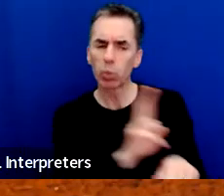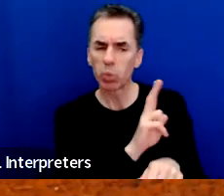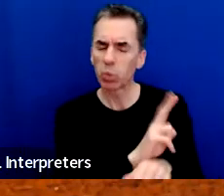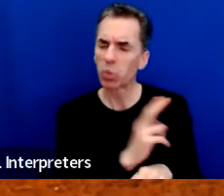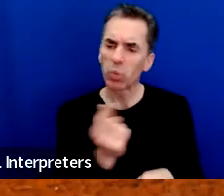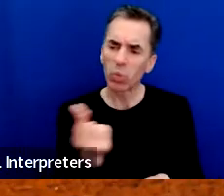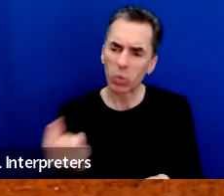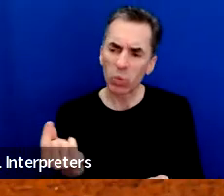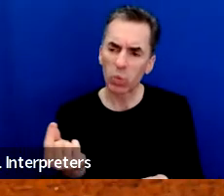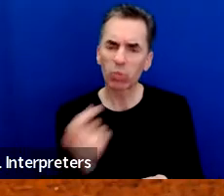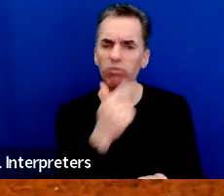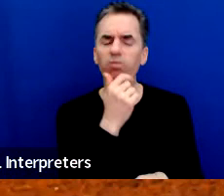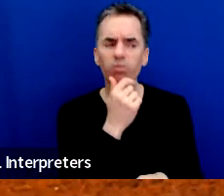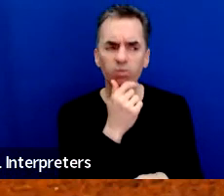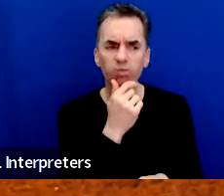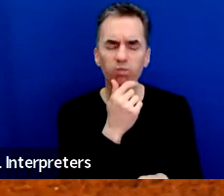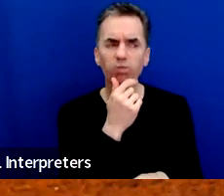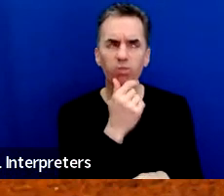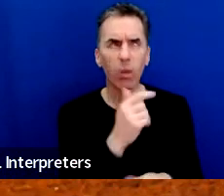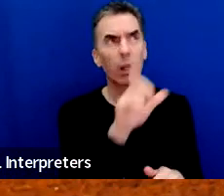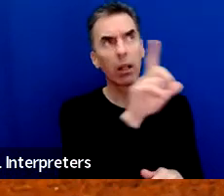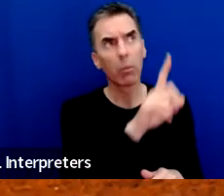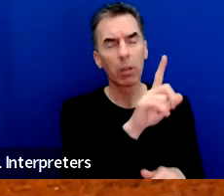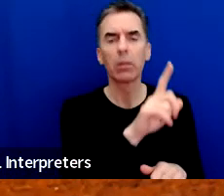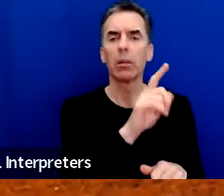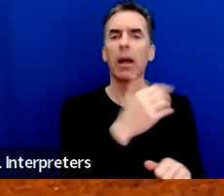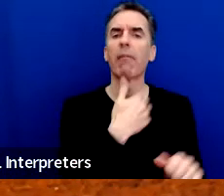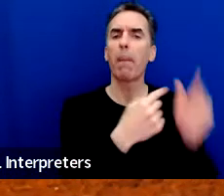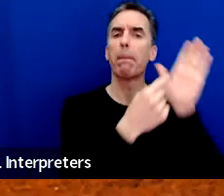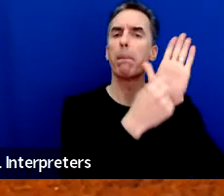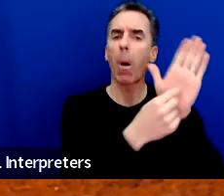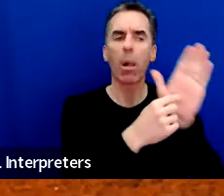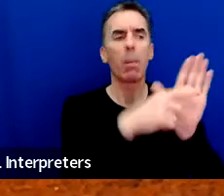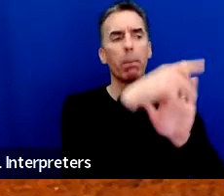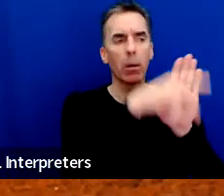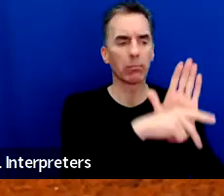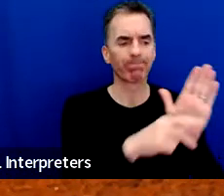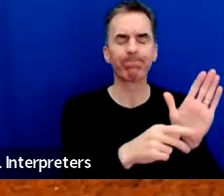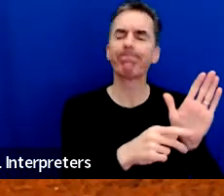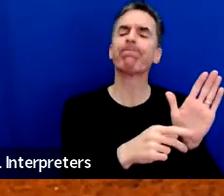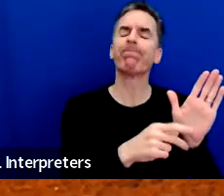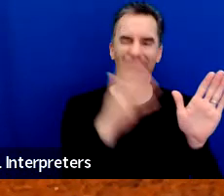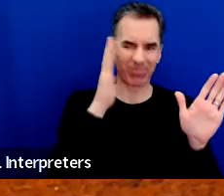library reshape its models or policies to support textbook affordability beyond